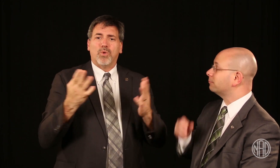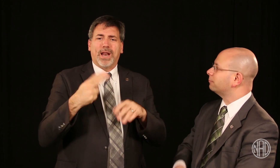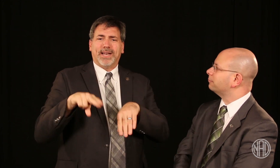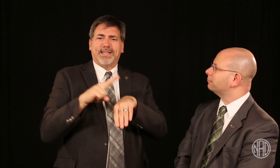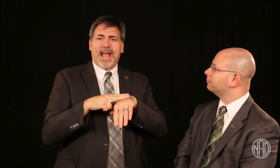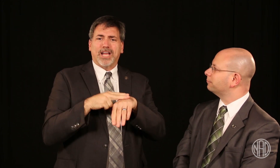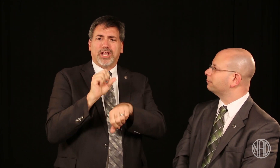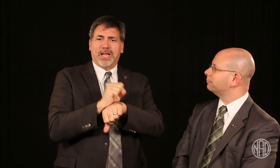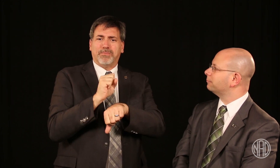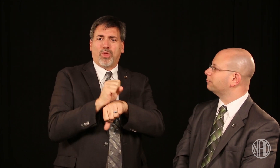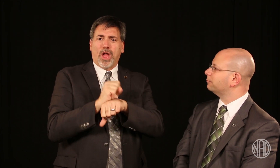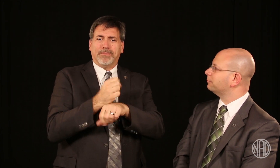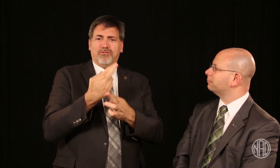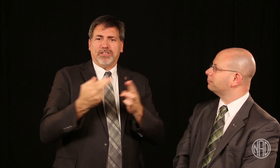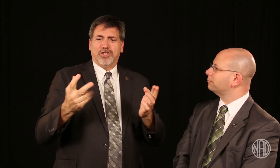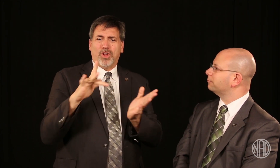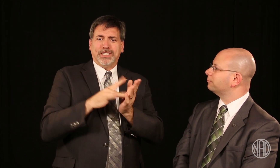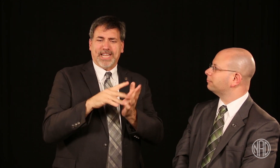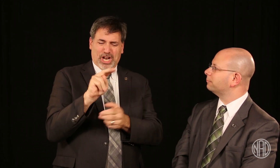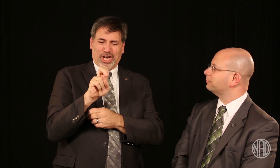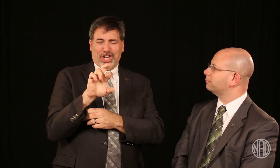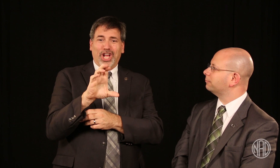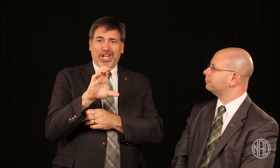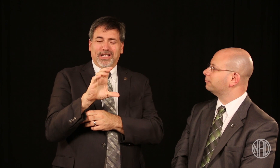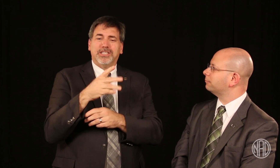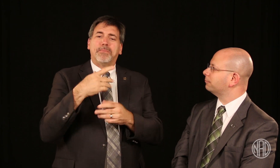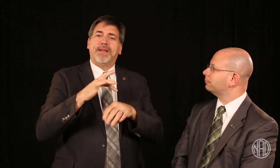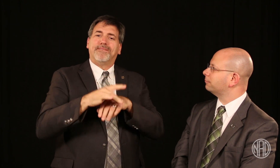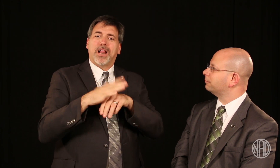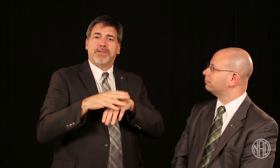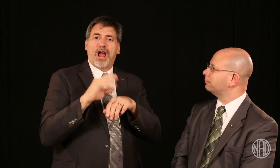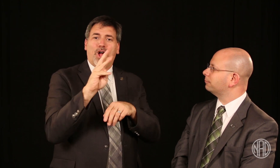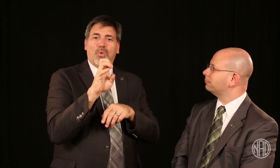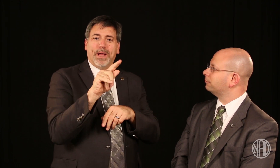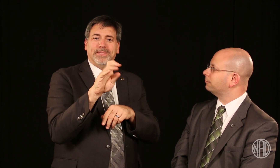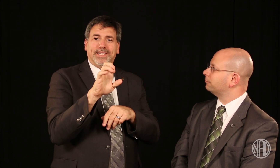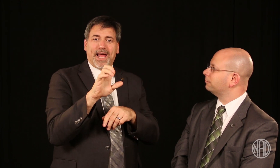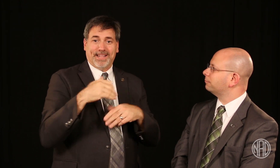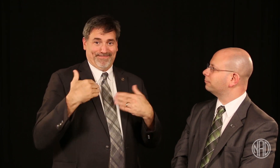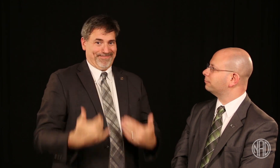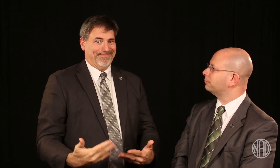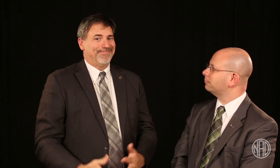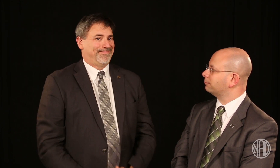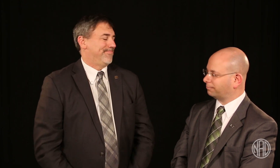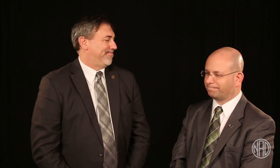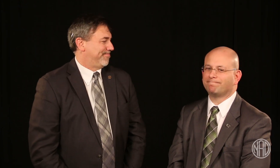developed a National Employment Resource Center (NERC) which will be available on the NAD website.